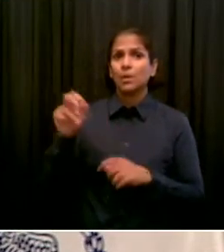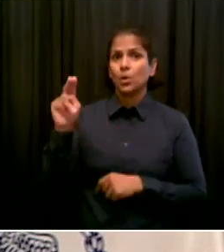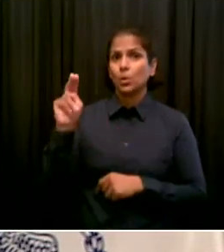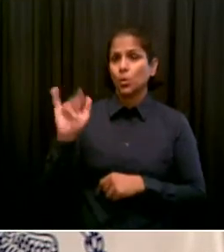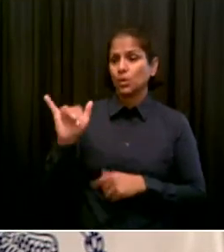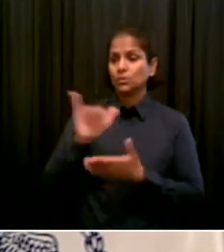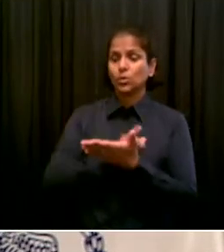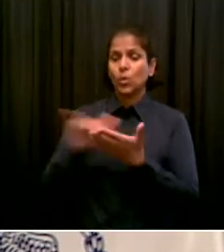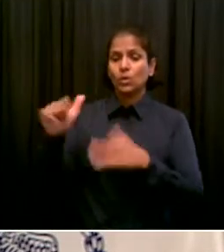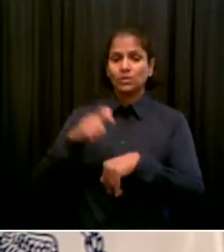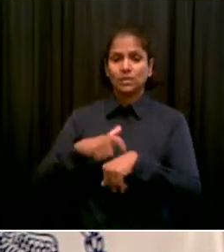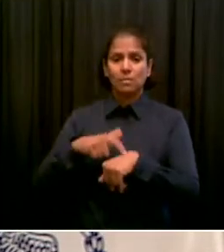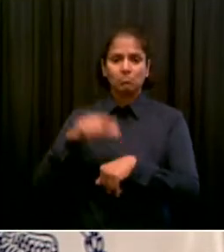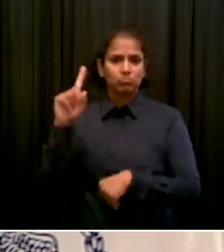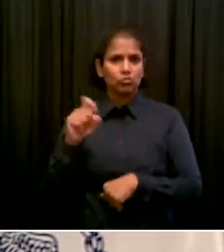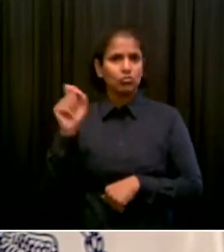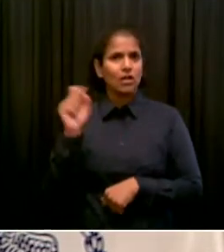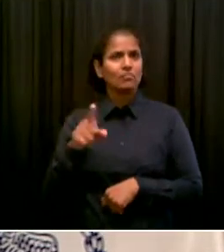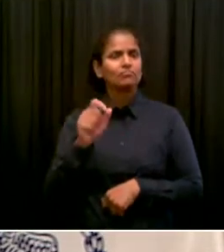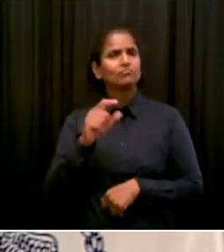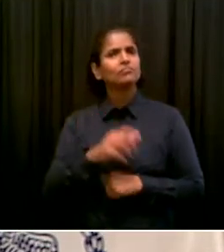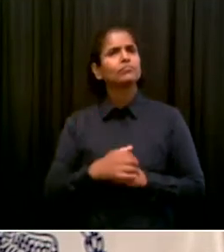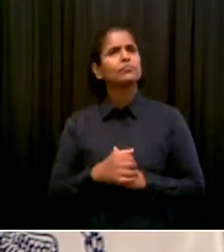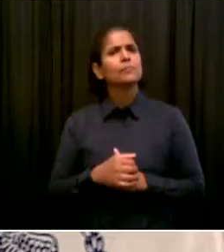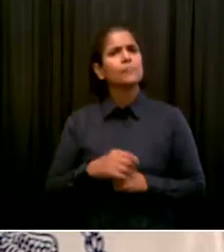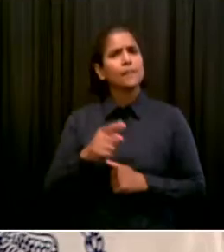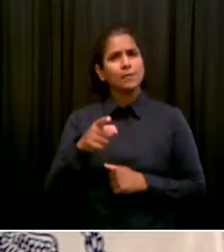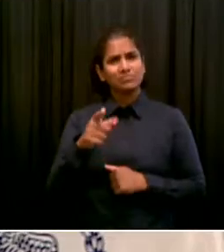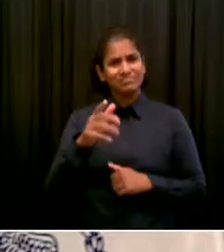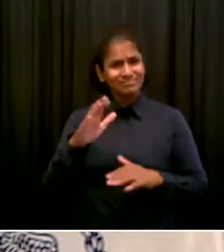LOGISTICAL OPERATION. COMING BACK AFTER THE FIRST WEEK OFCOVID,EV EN MORE SO.